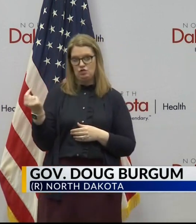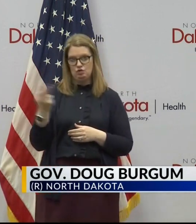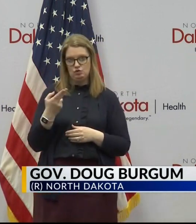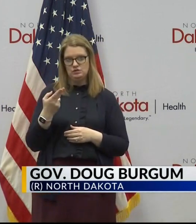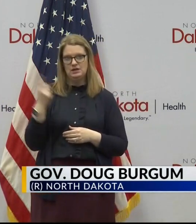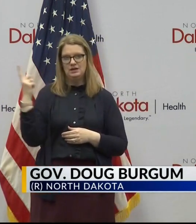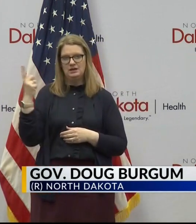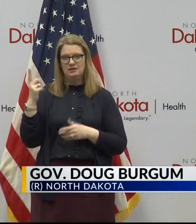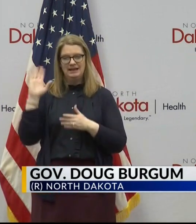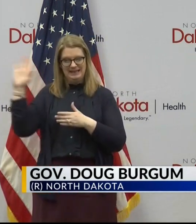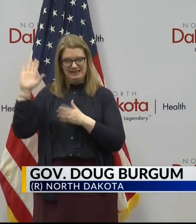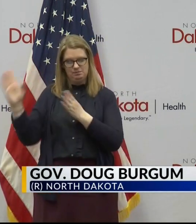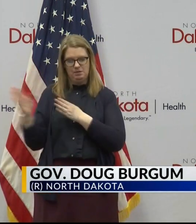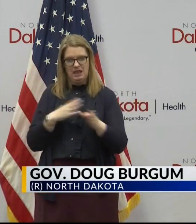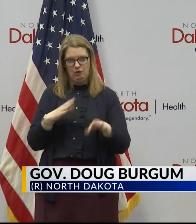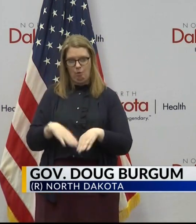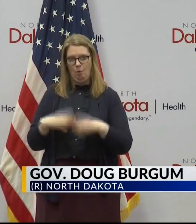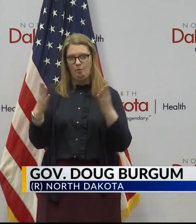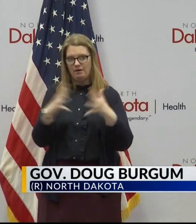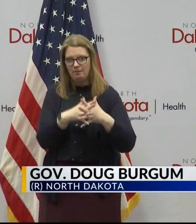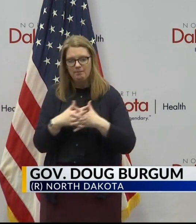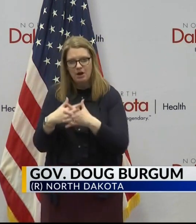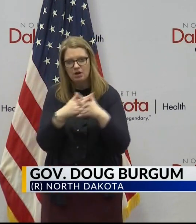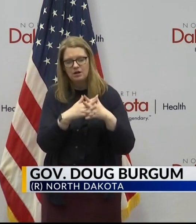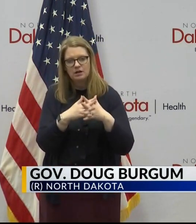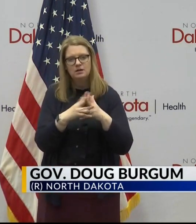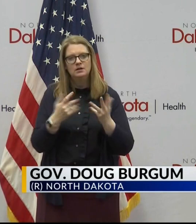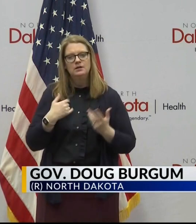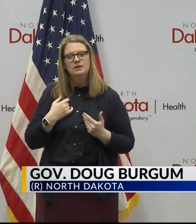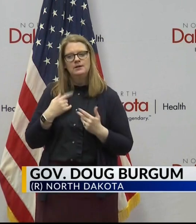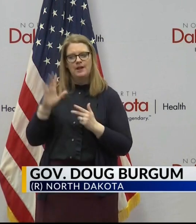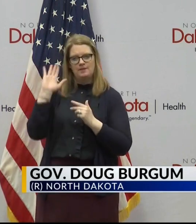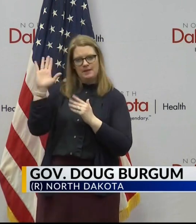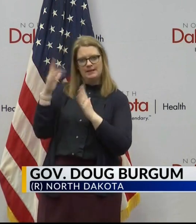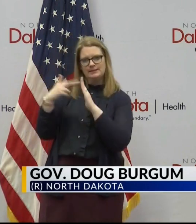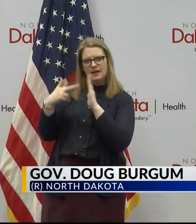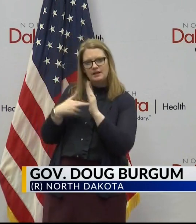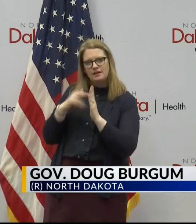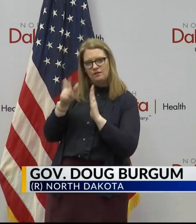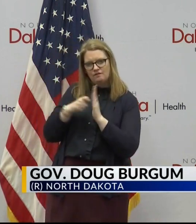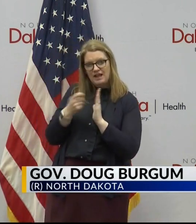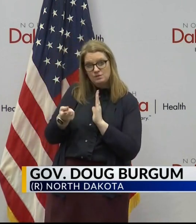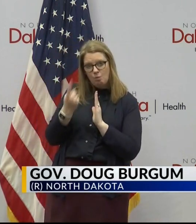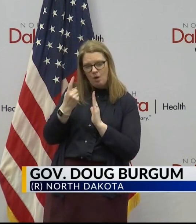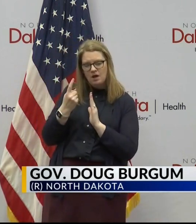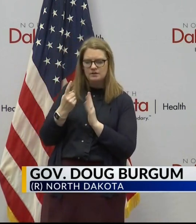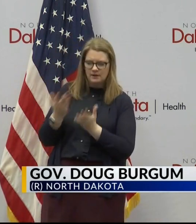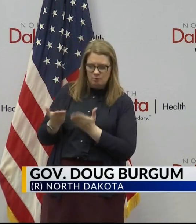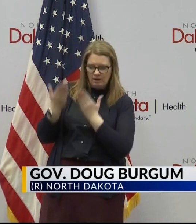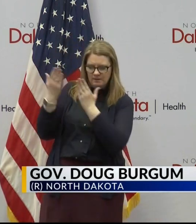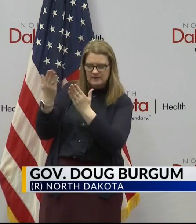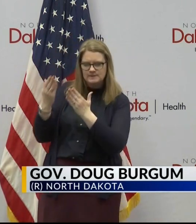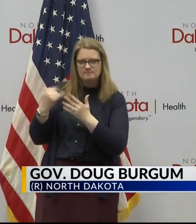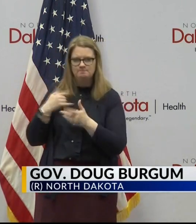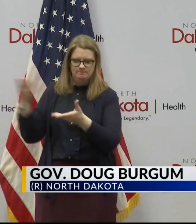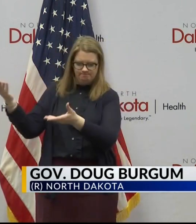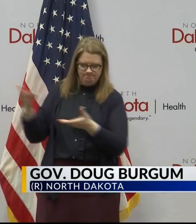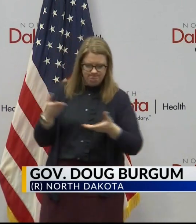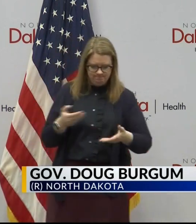GETTING BACK AND GETTING EVERYTHING OPEN AGAIN. LAST THURSDAY, THE PRESIDENT RELEASED HIS OPENING UP AMERICA